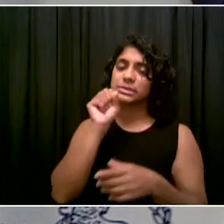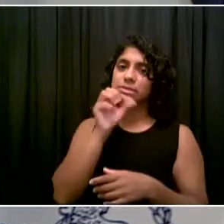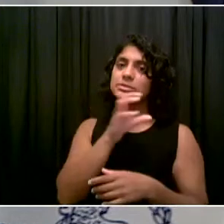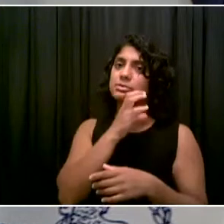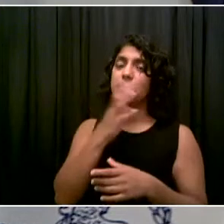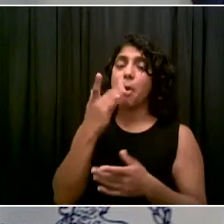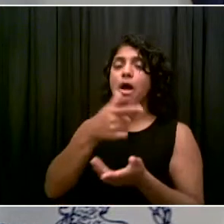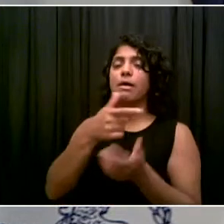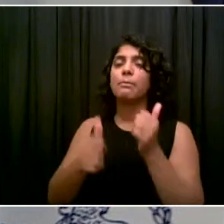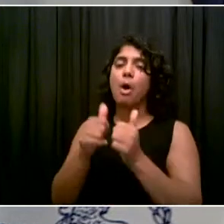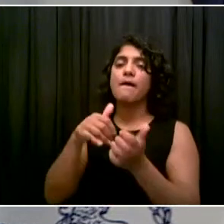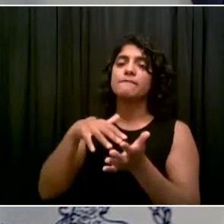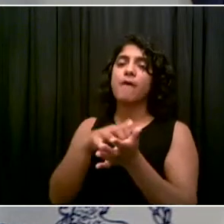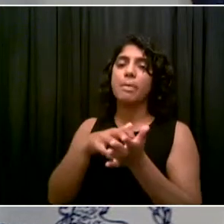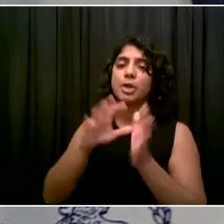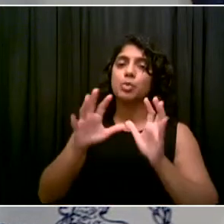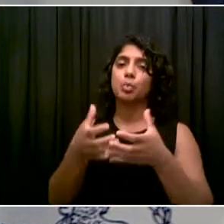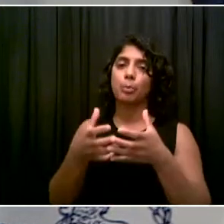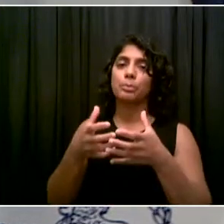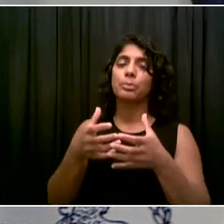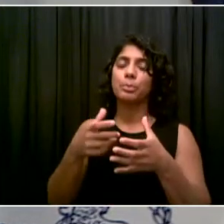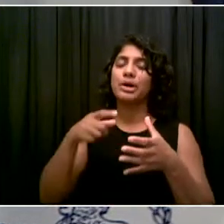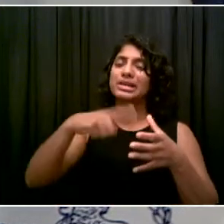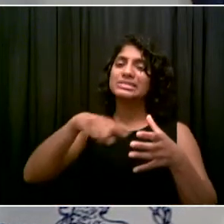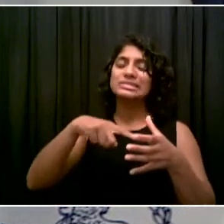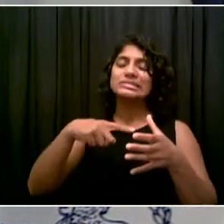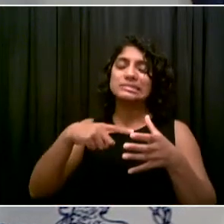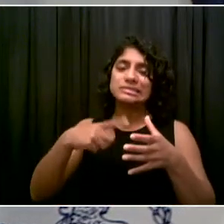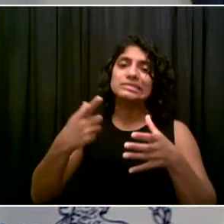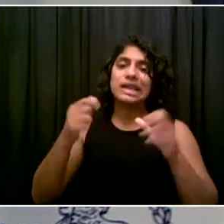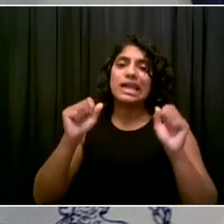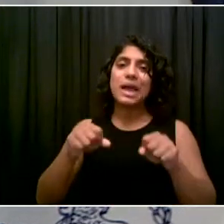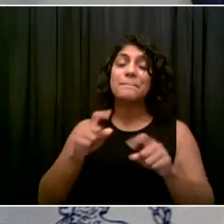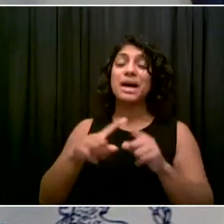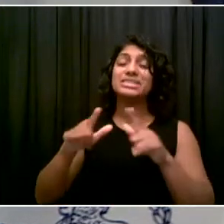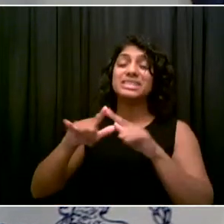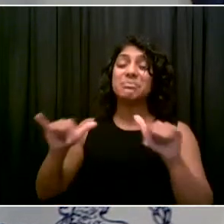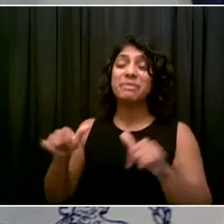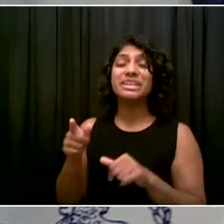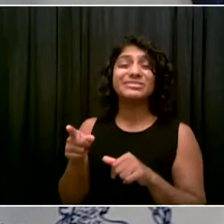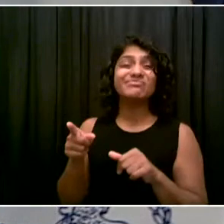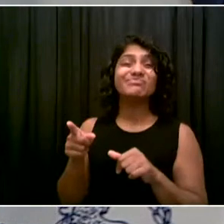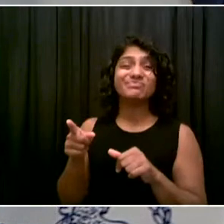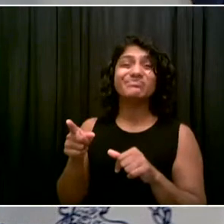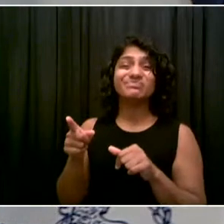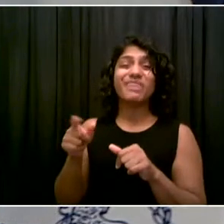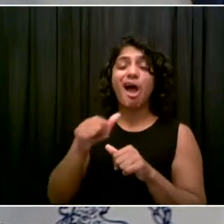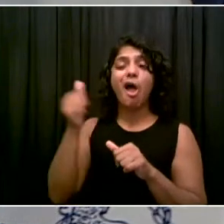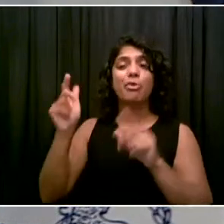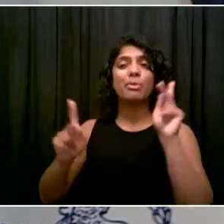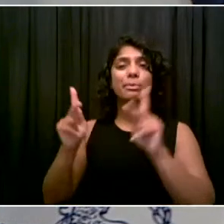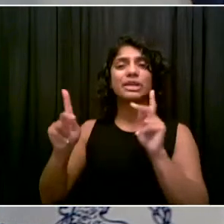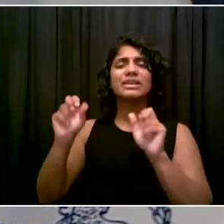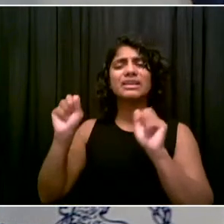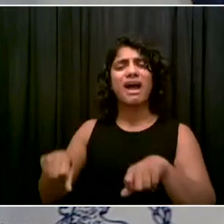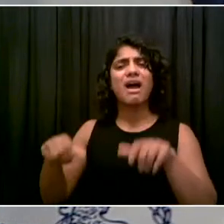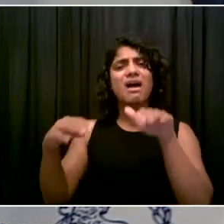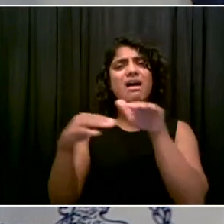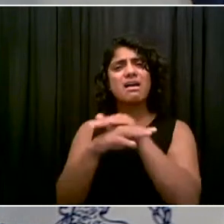SENIORS, THERE'S A REAL VULNERABILTIY THERE. THAT'S IT WE ARE TRYING TO ADDRESS FIRST AND FOREMOST BUT